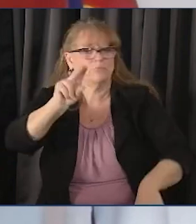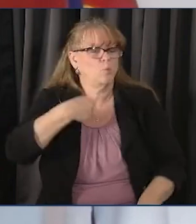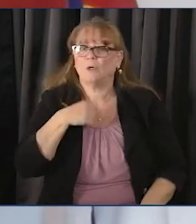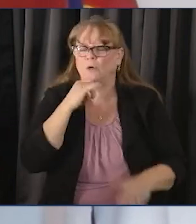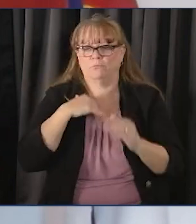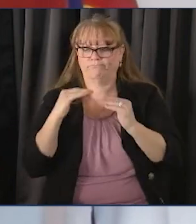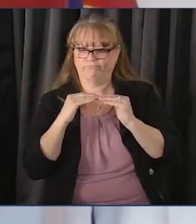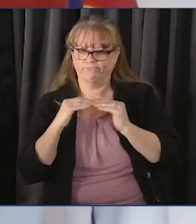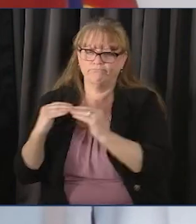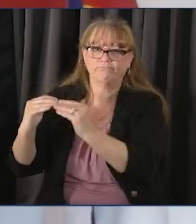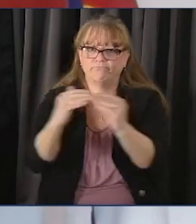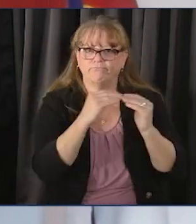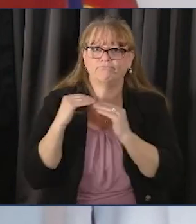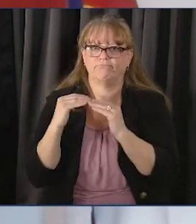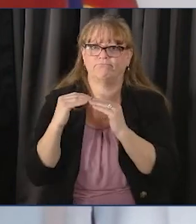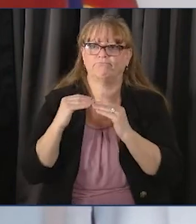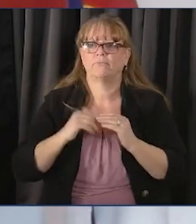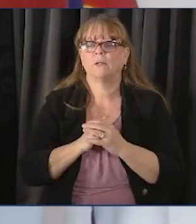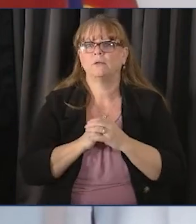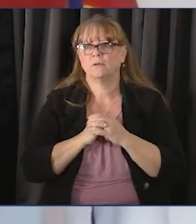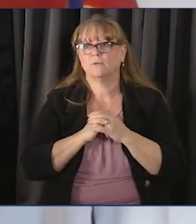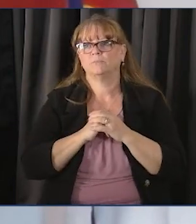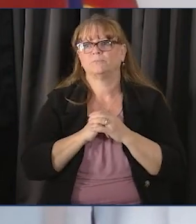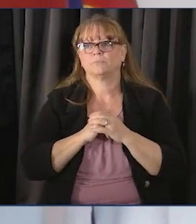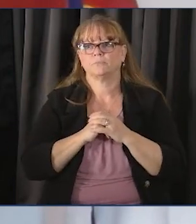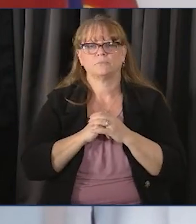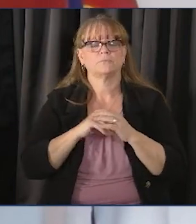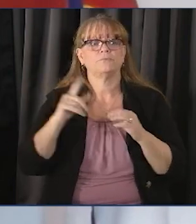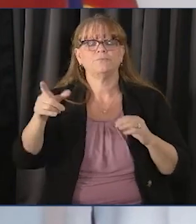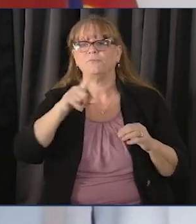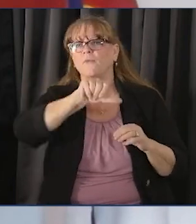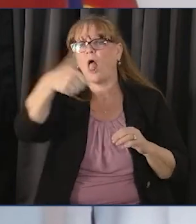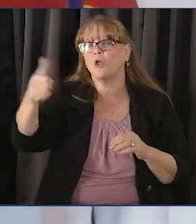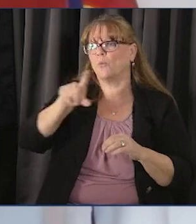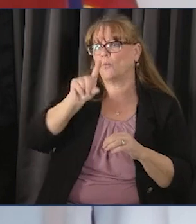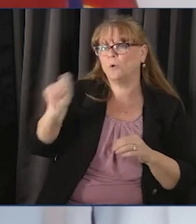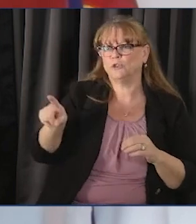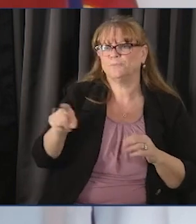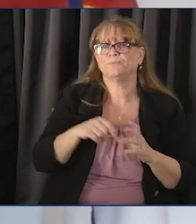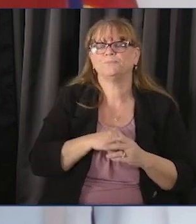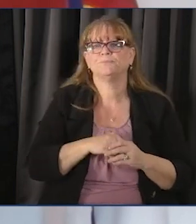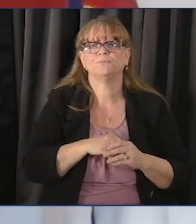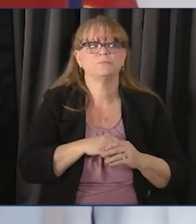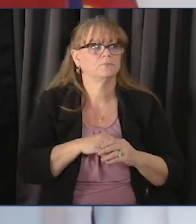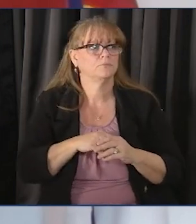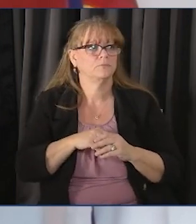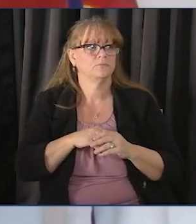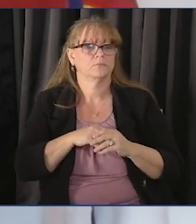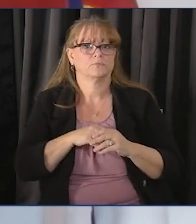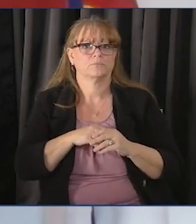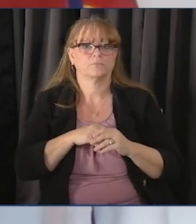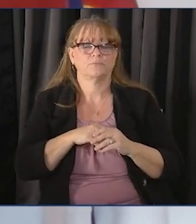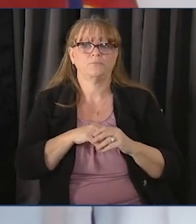Can you tell me more about what you're looking for before you decide to expand on that?